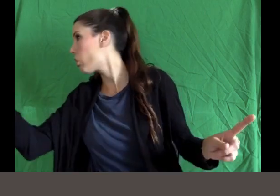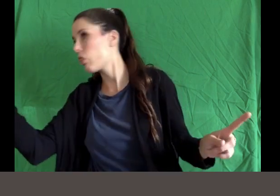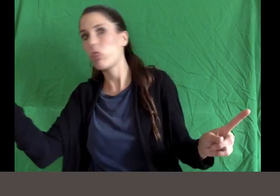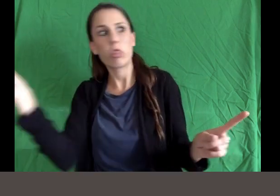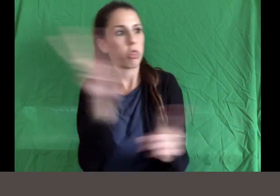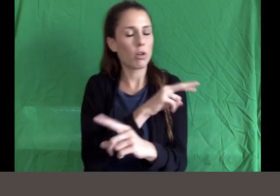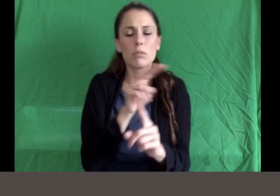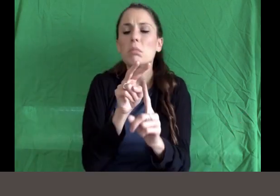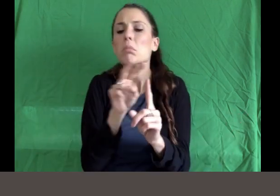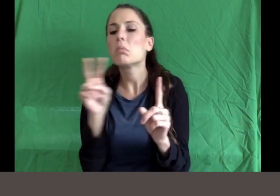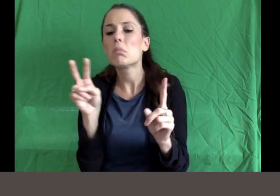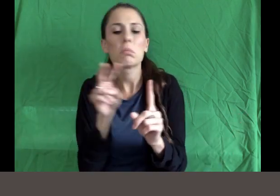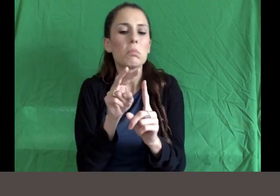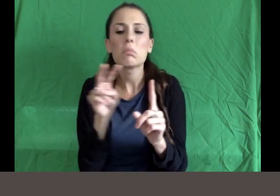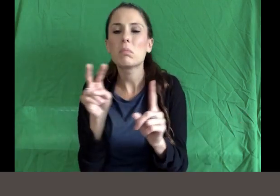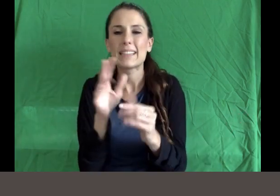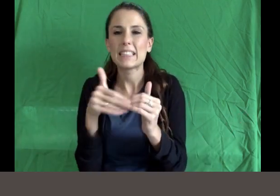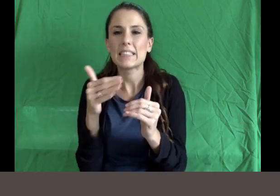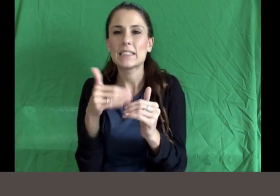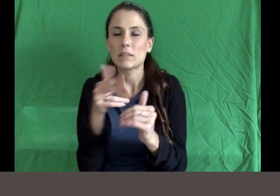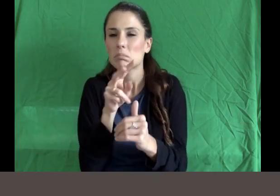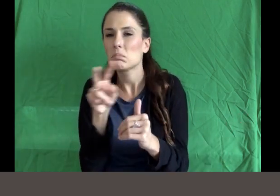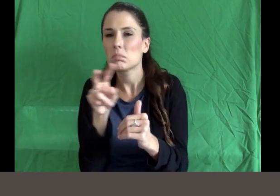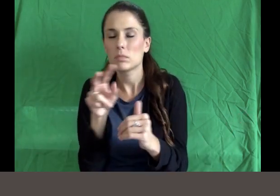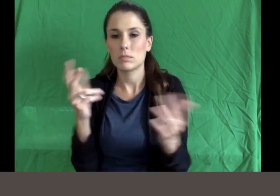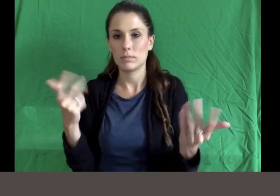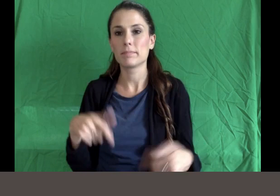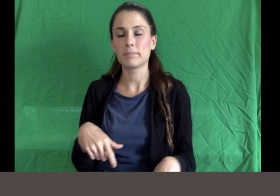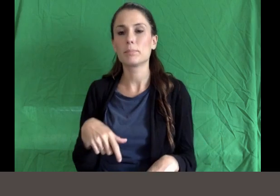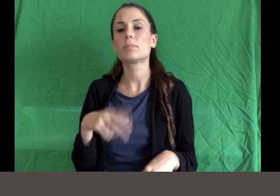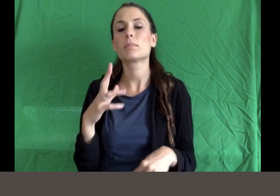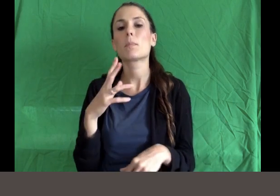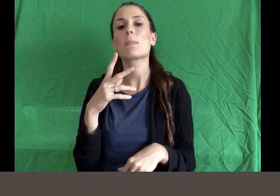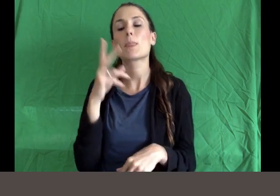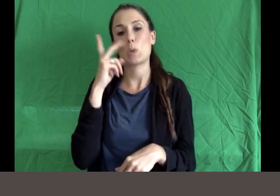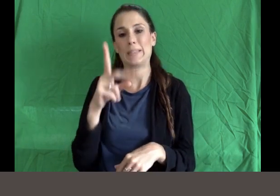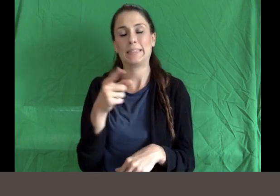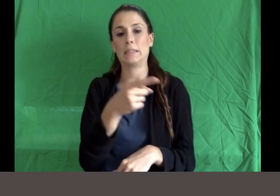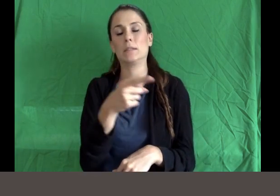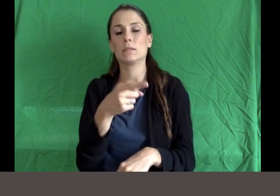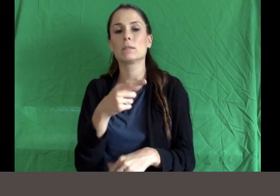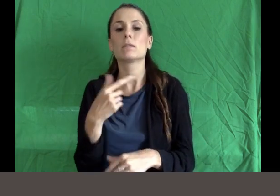do better these labels could actually be right next to the lines and they don't even need to be